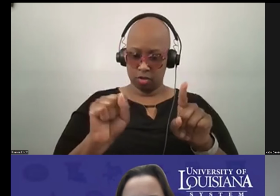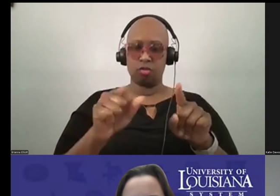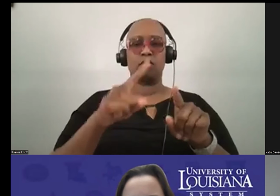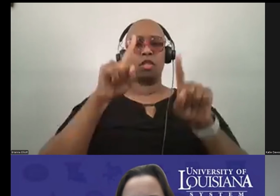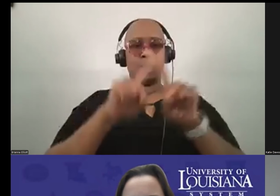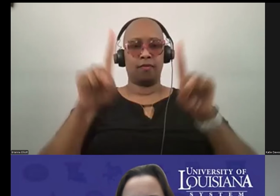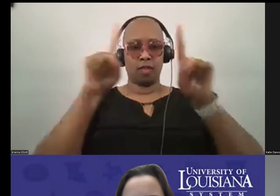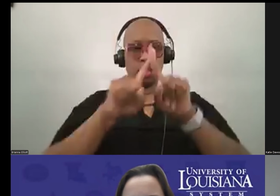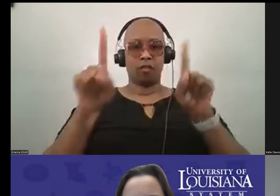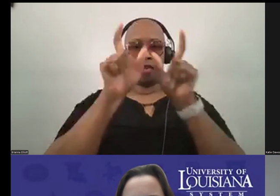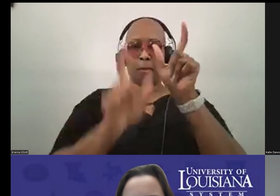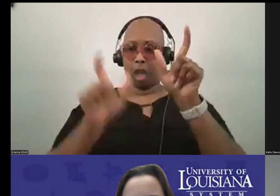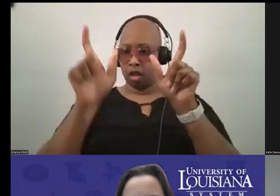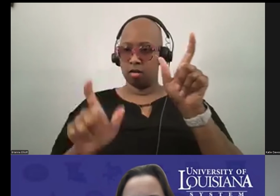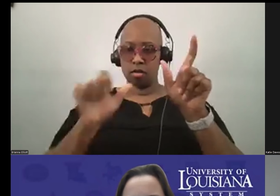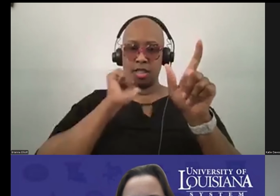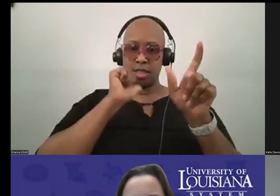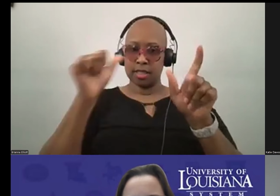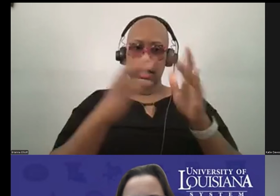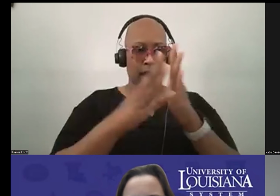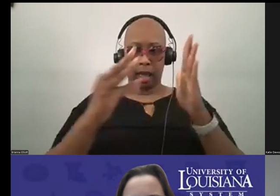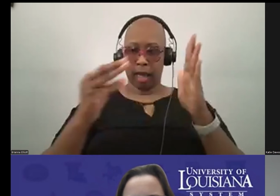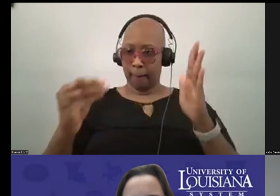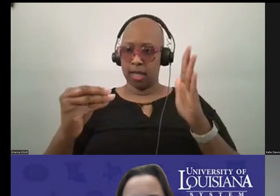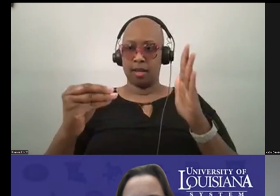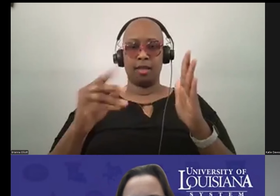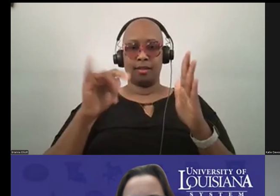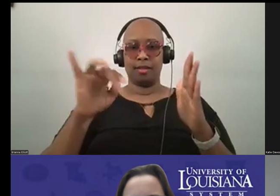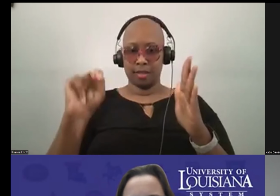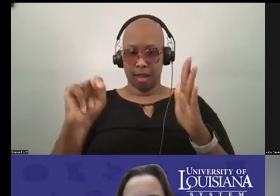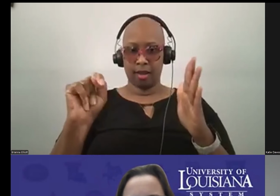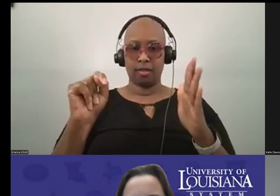completely replicated in the text. EGP values for statistics. How should this be handled?